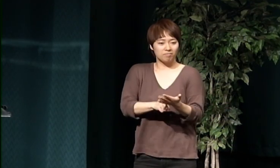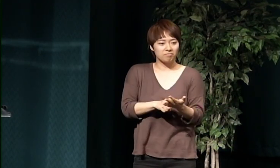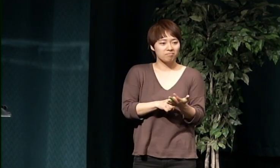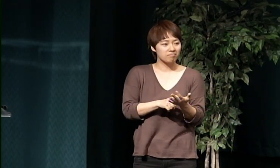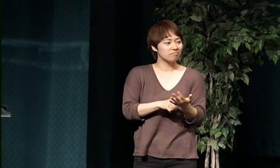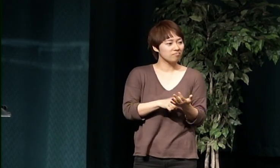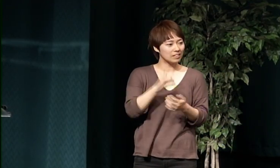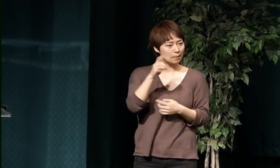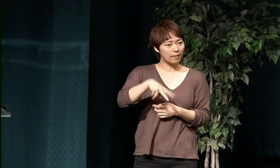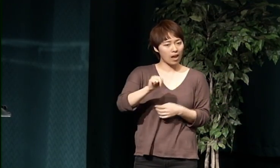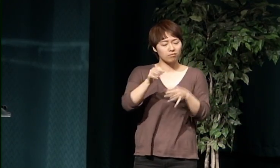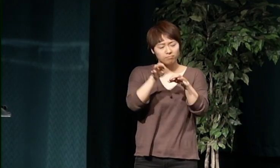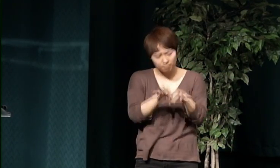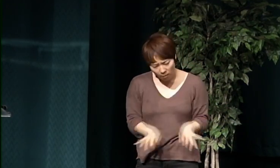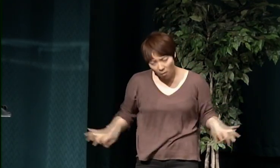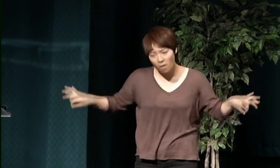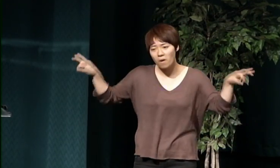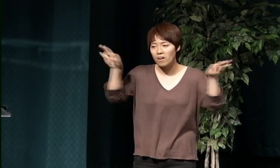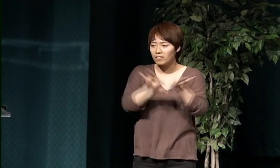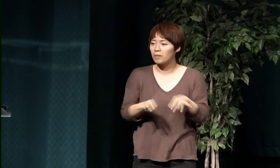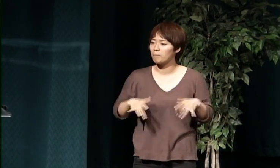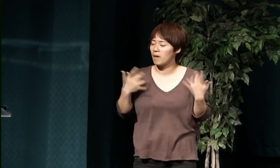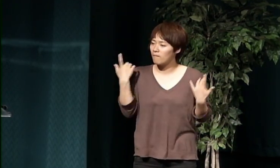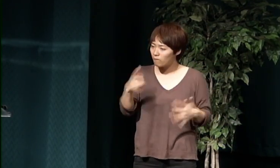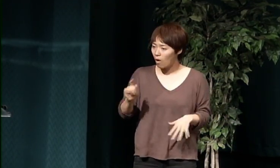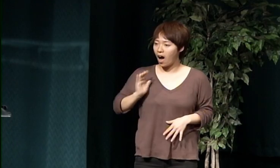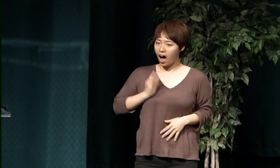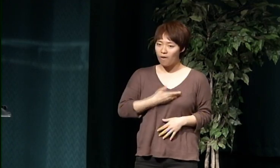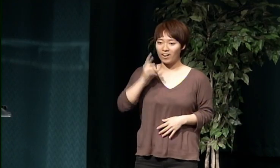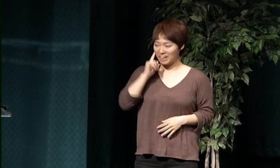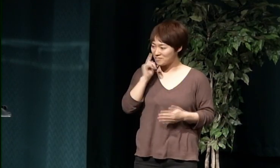during that protest. And we've also been able to recognize